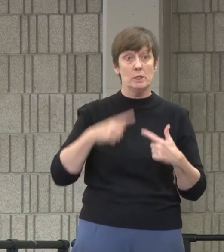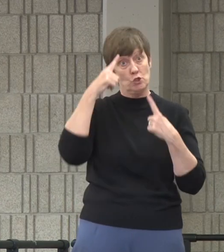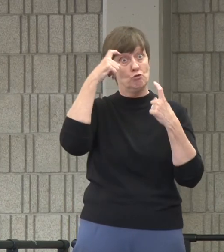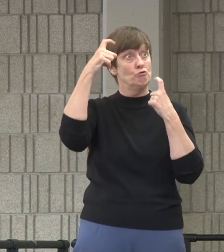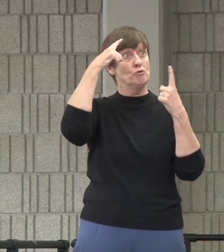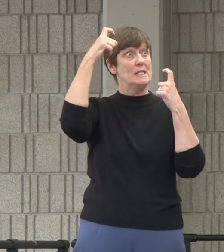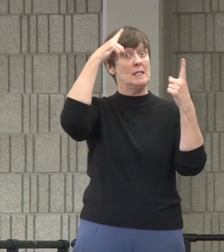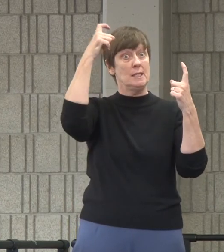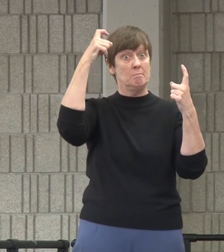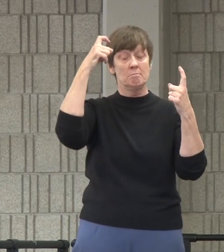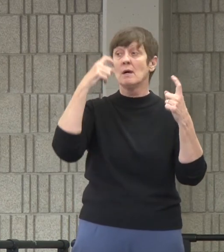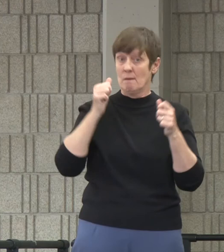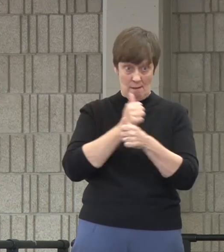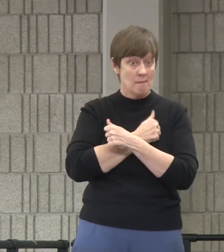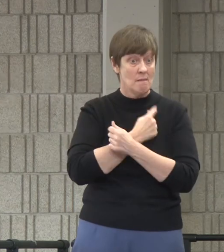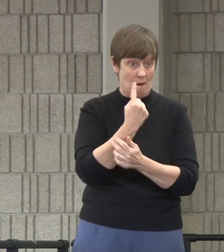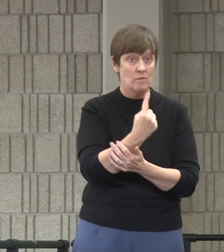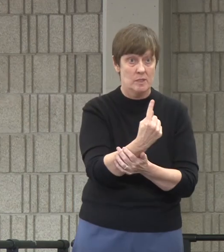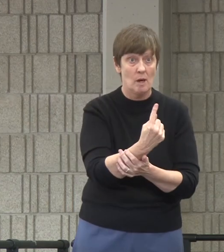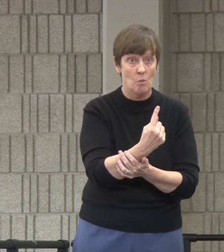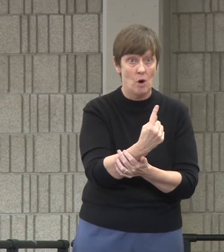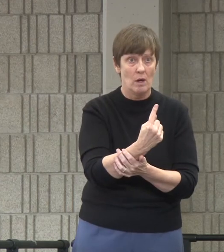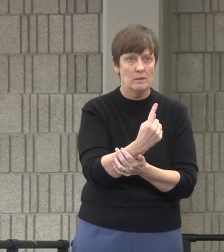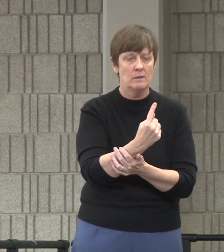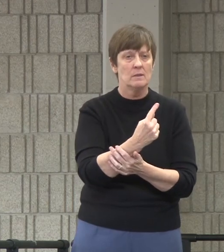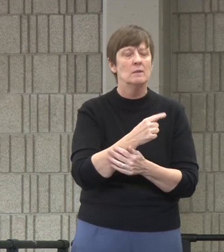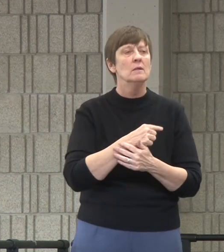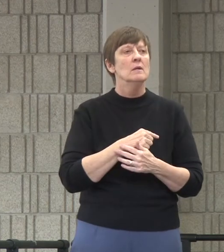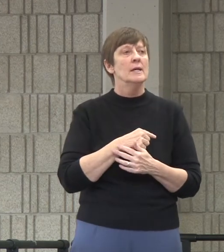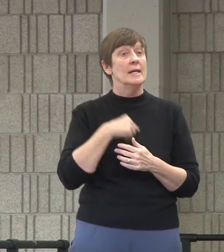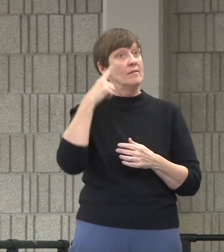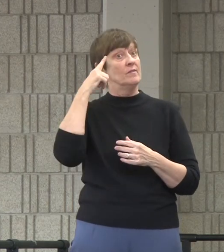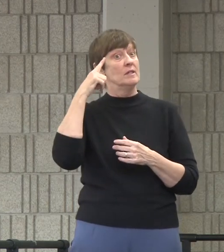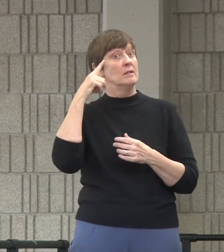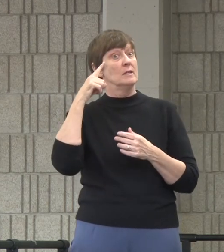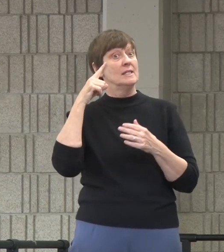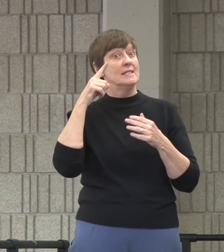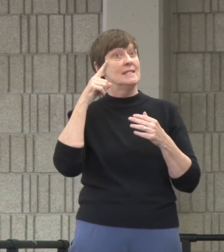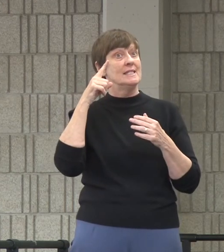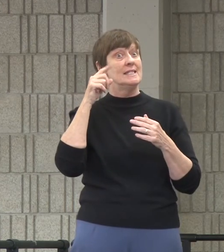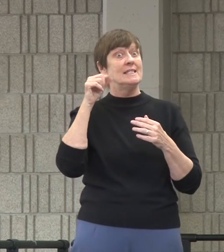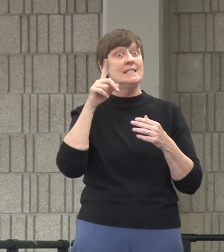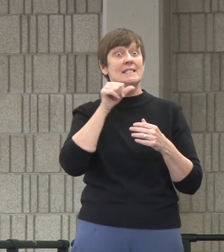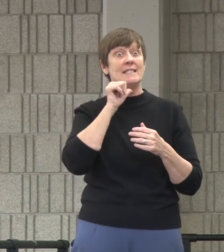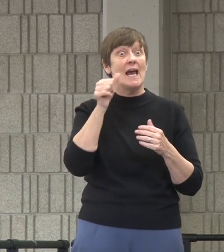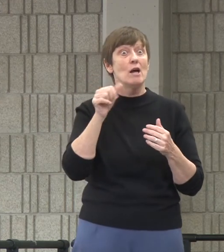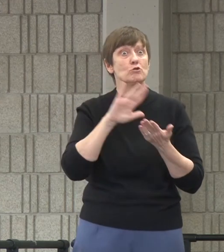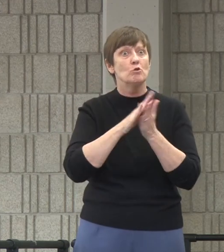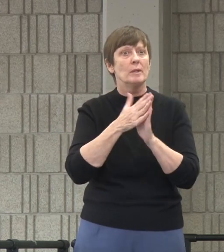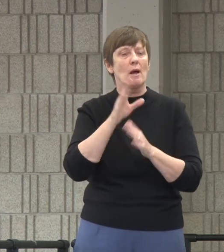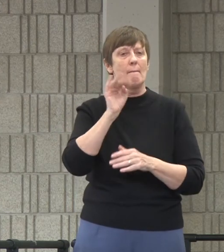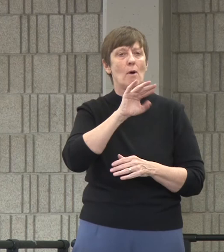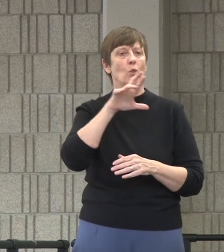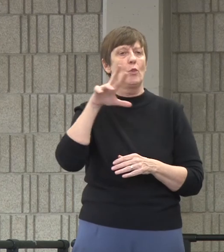love someone, if a human being dares to be Martin King, if a human being dares to be